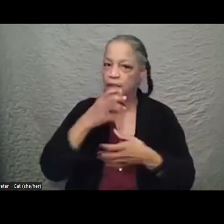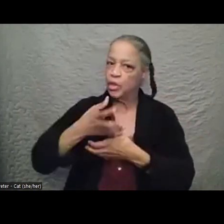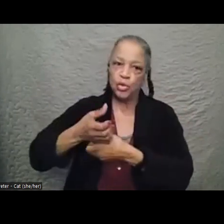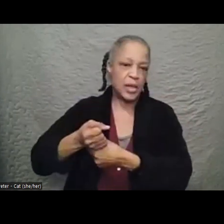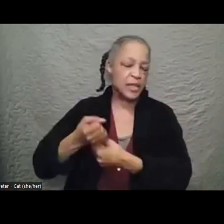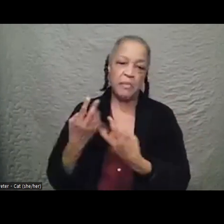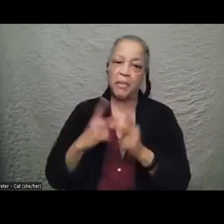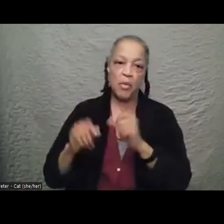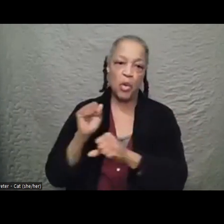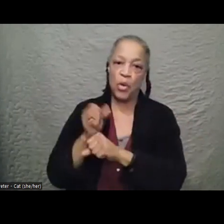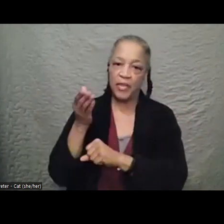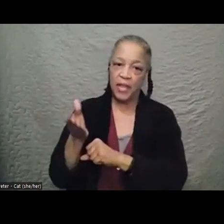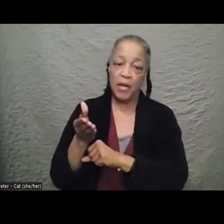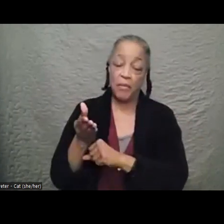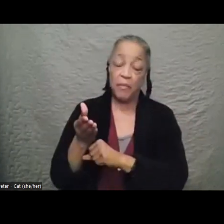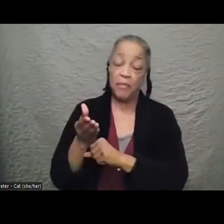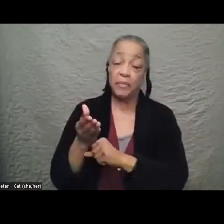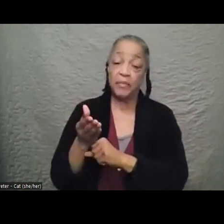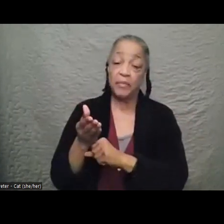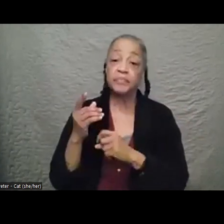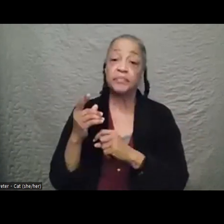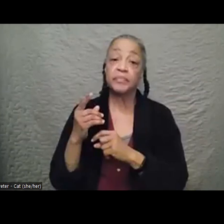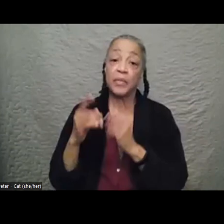around there, especially when at hospice.